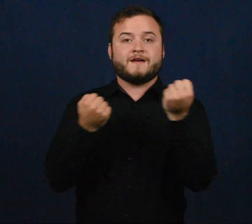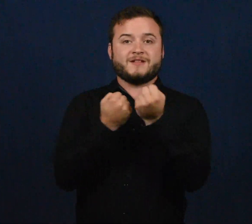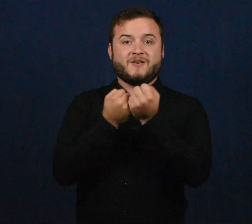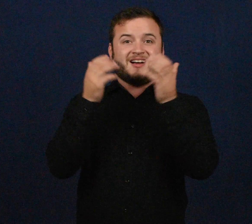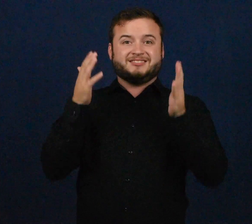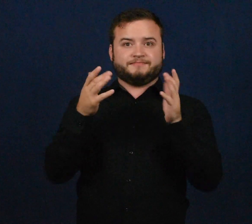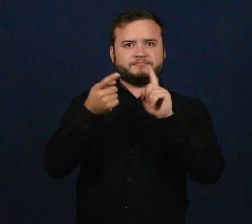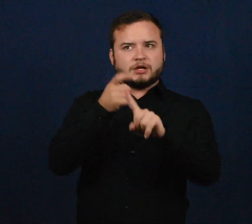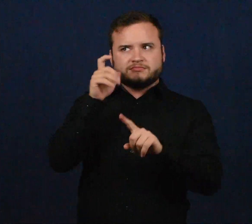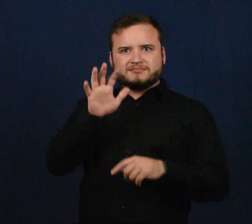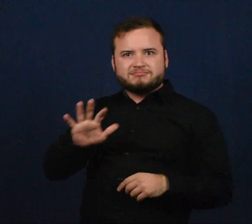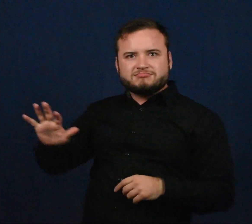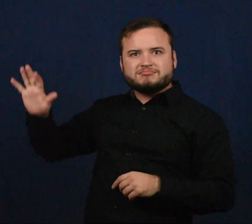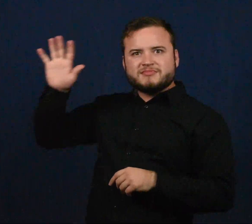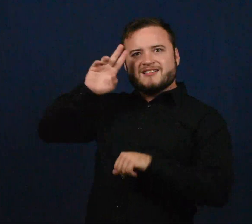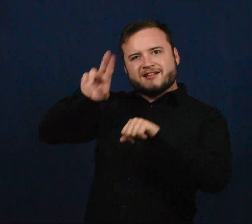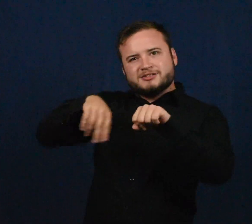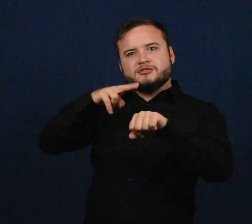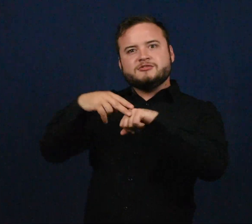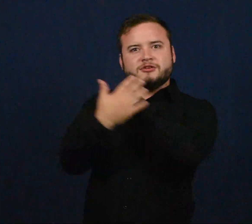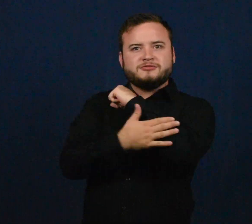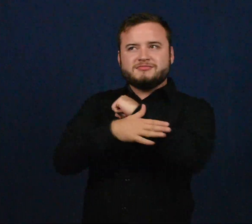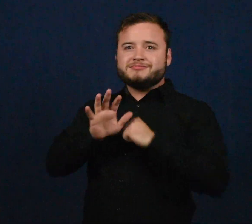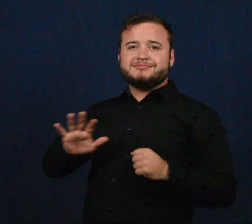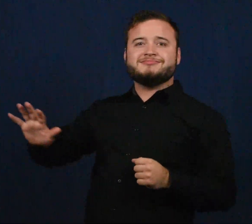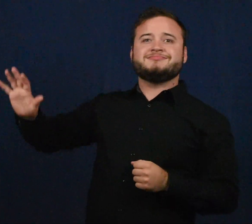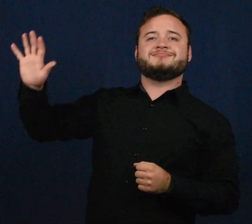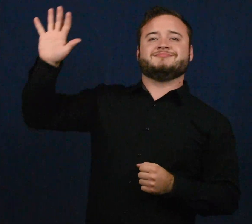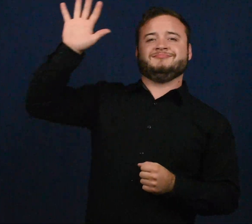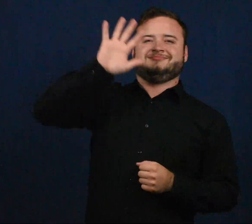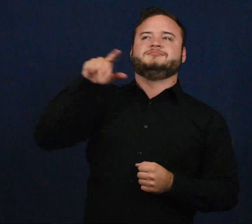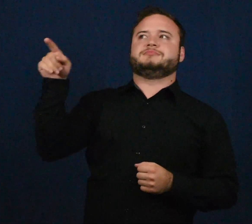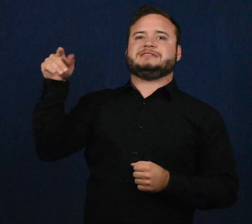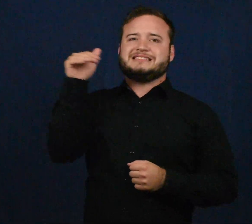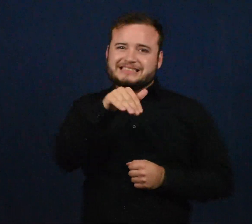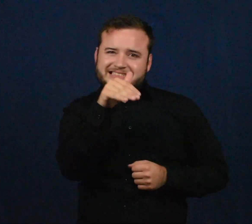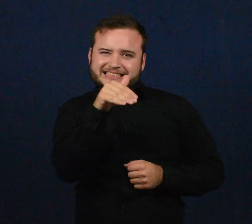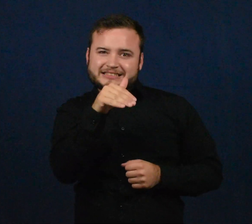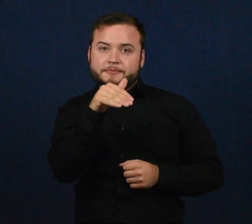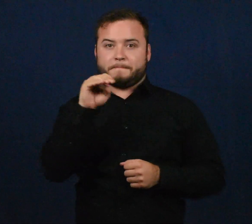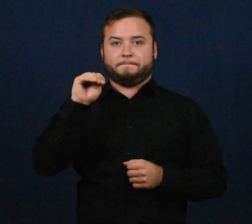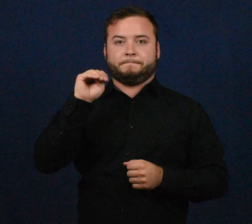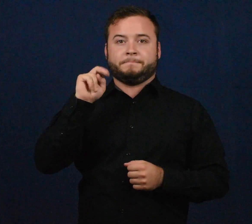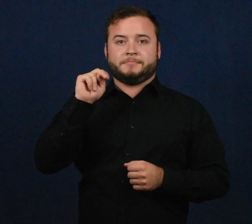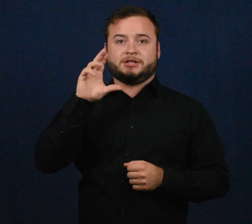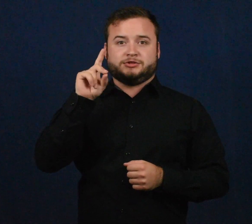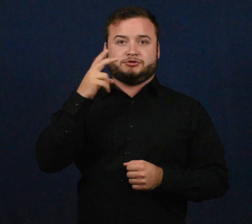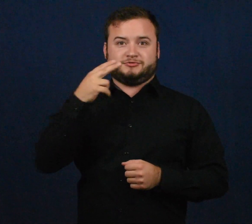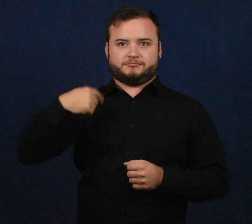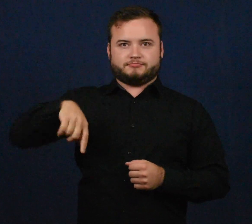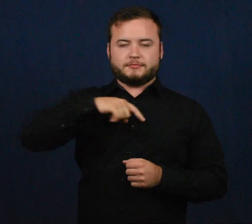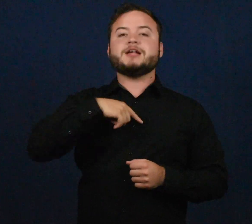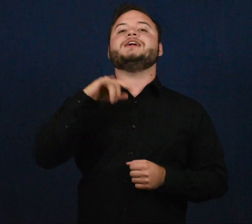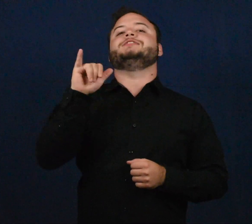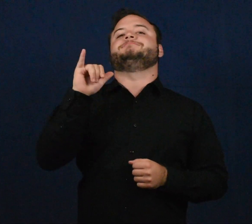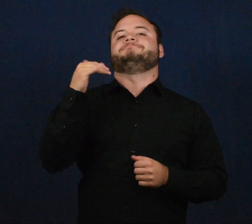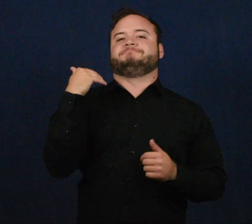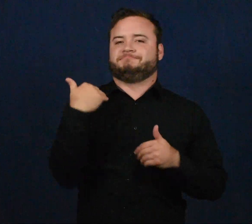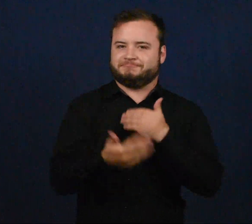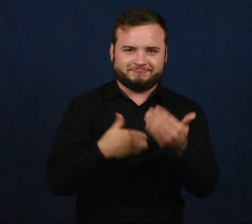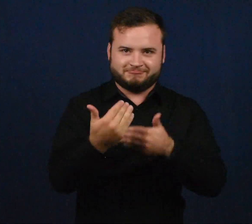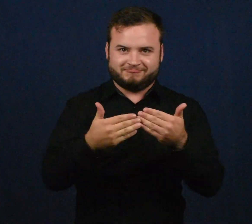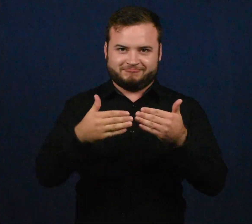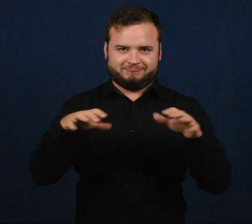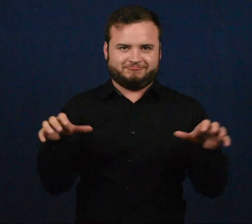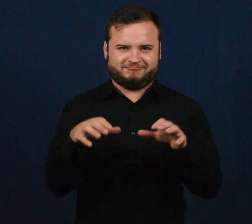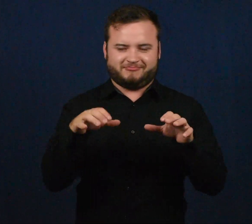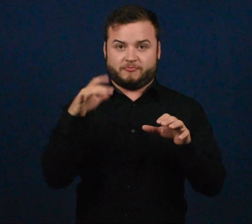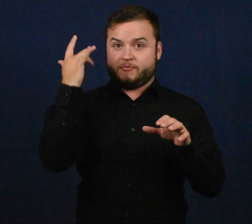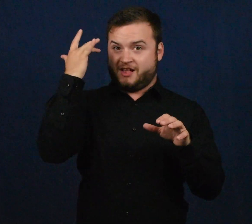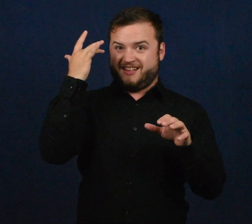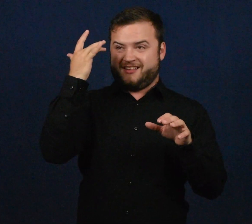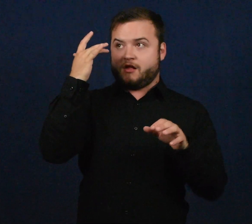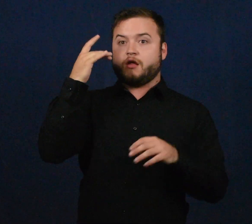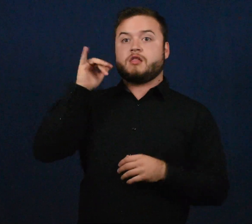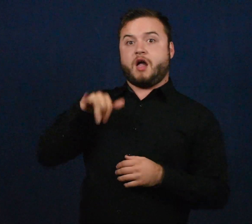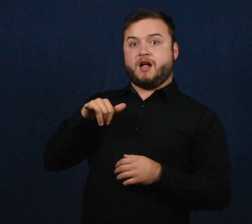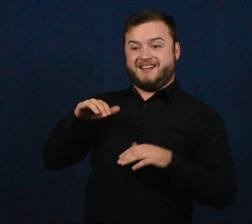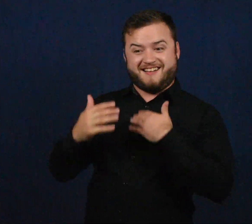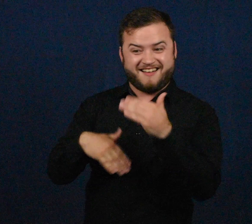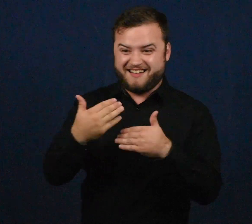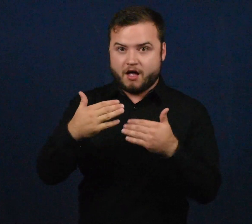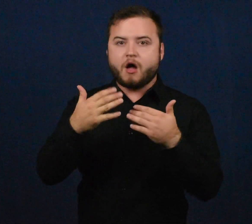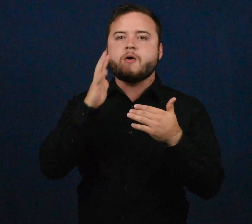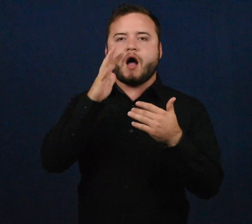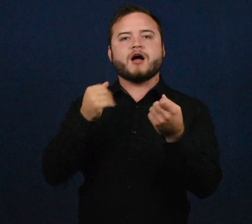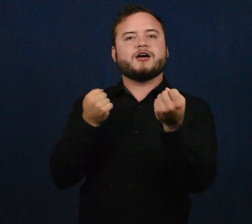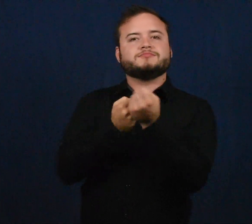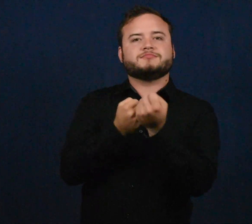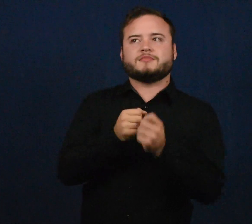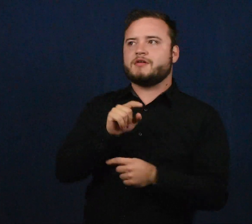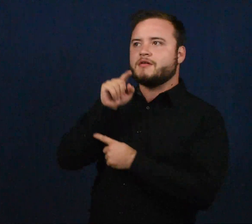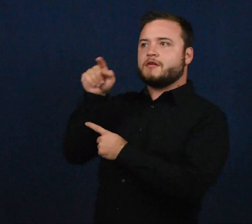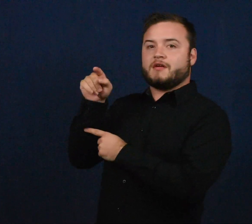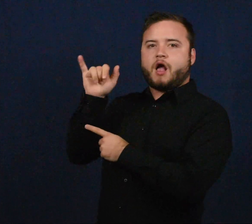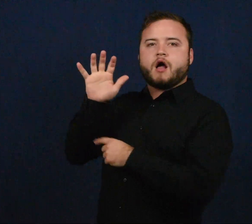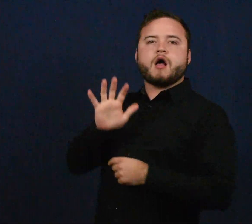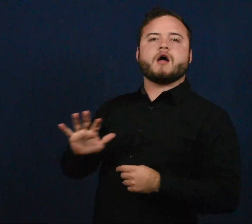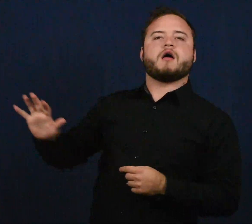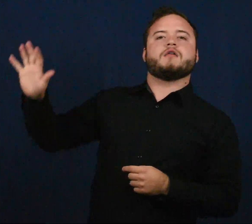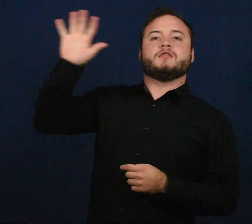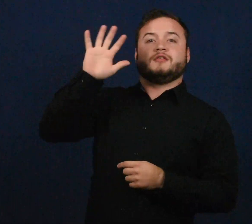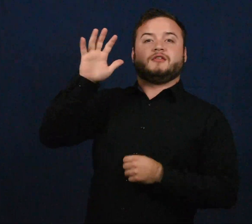National advocates asked MNCDHH to lead this effort because it will support advocacy efforts